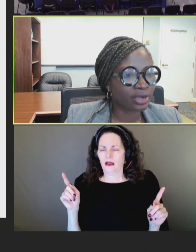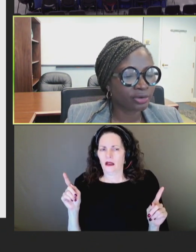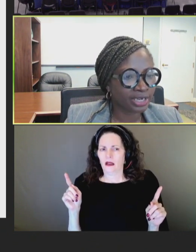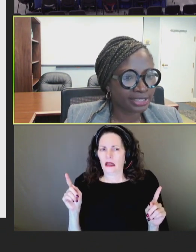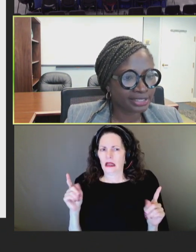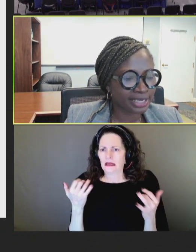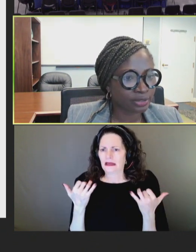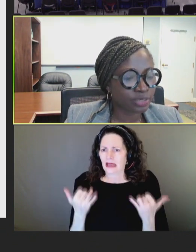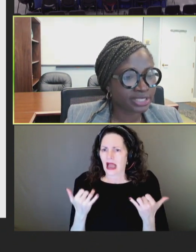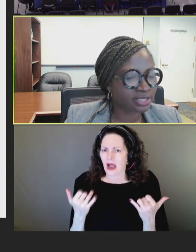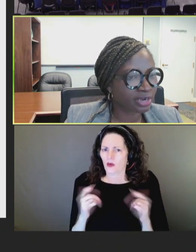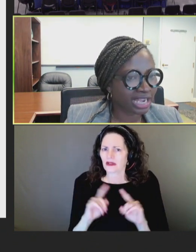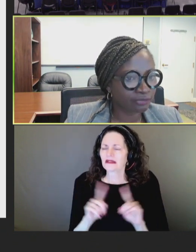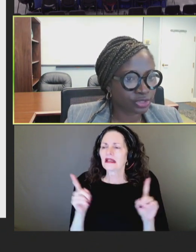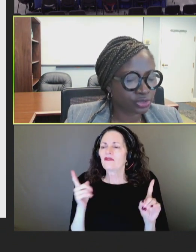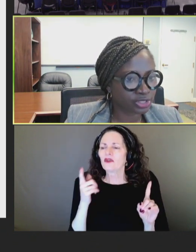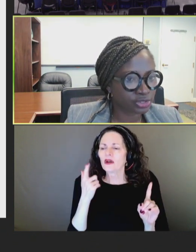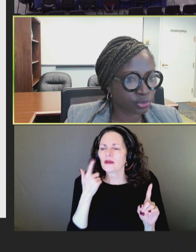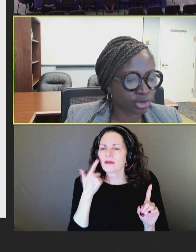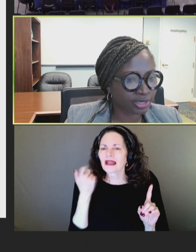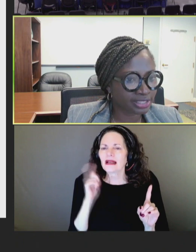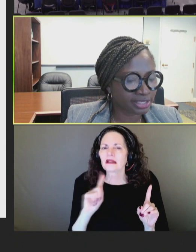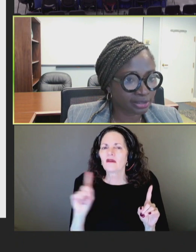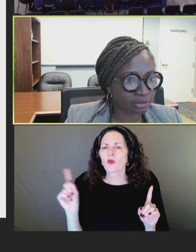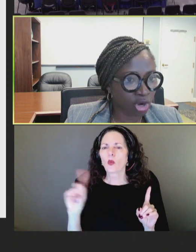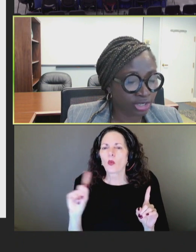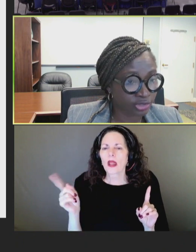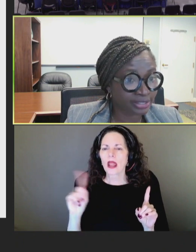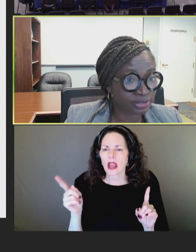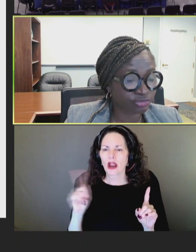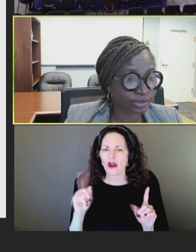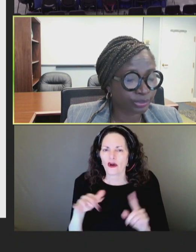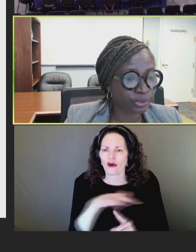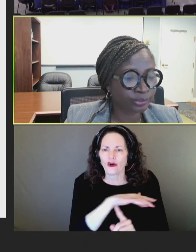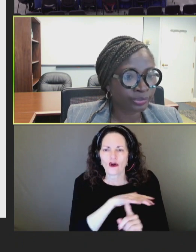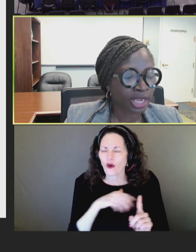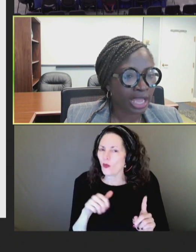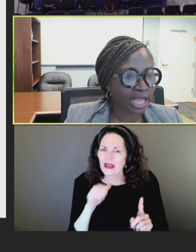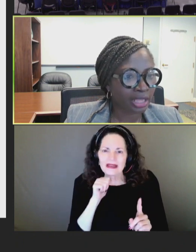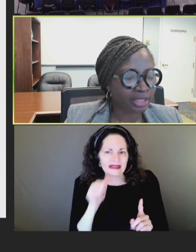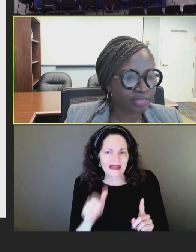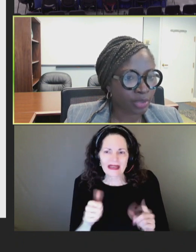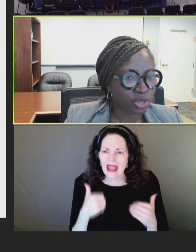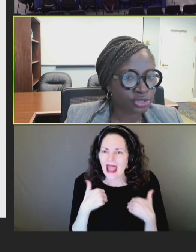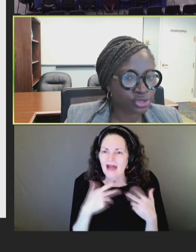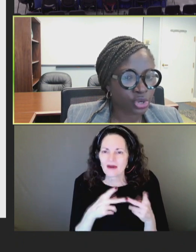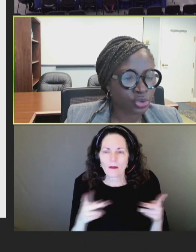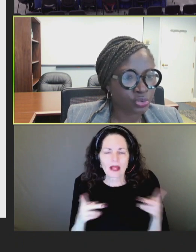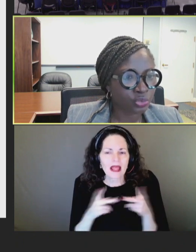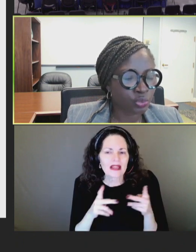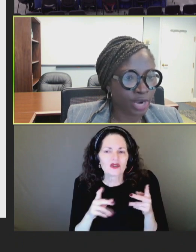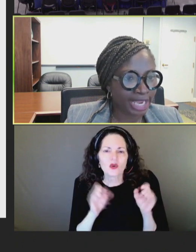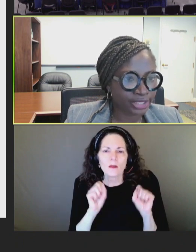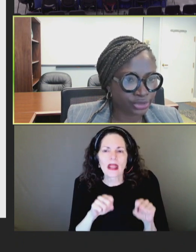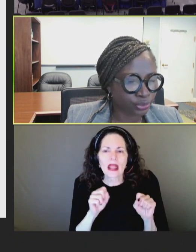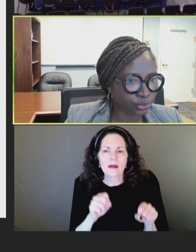congregate setting. We did not have resources to quarantine hundreds of people. There was no way to